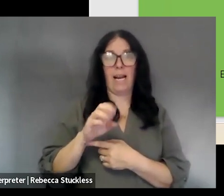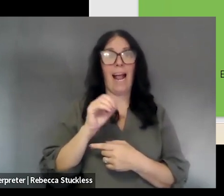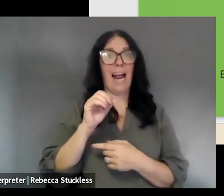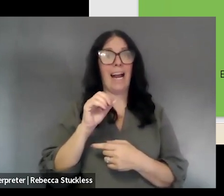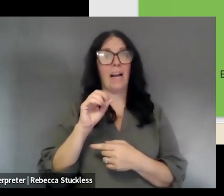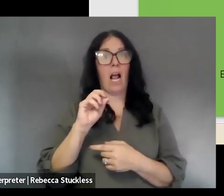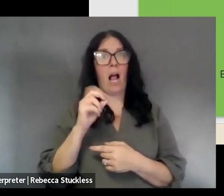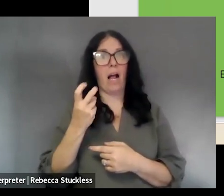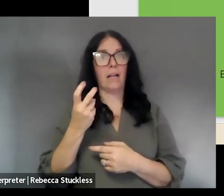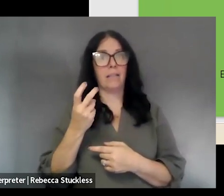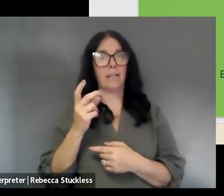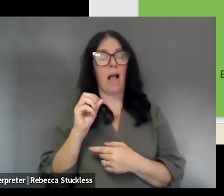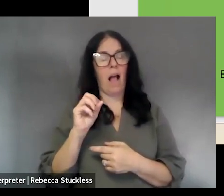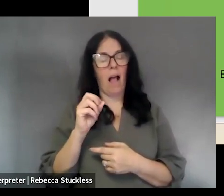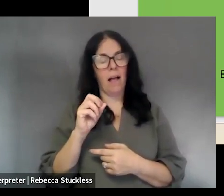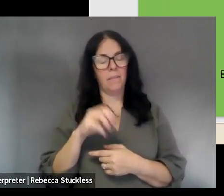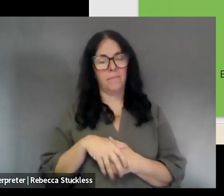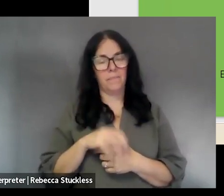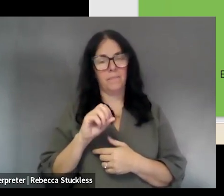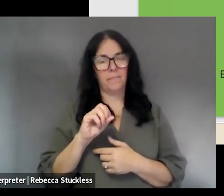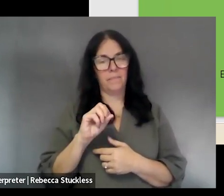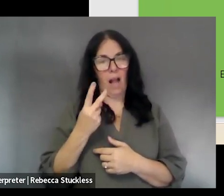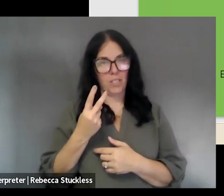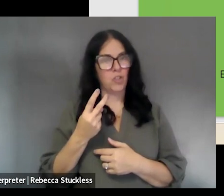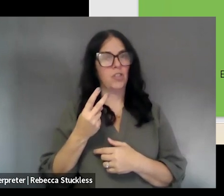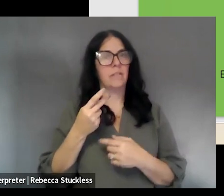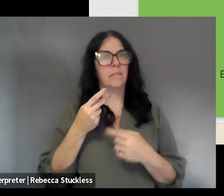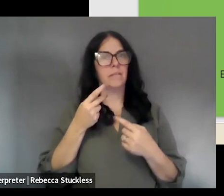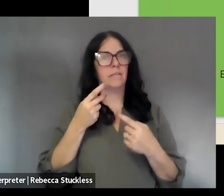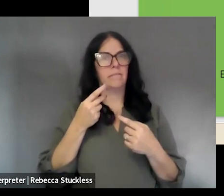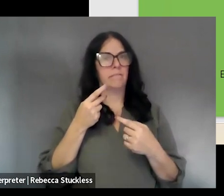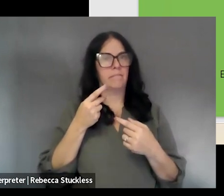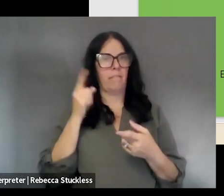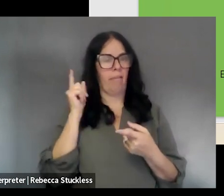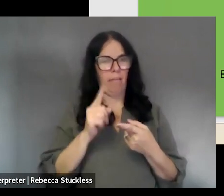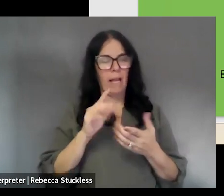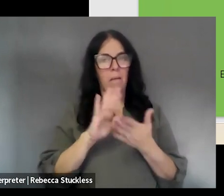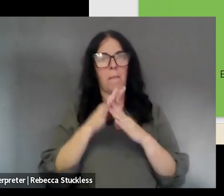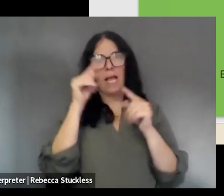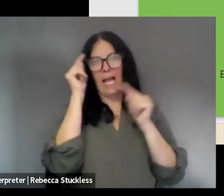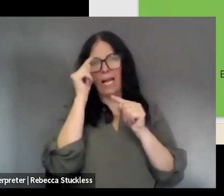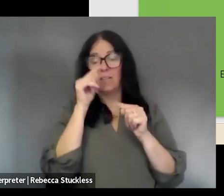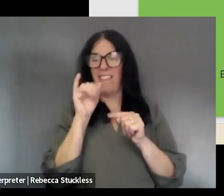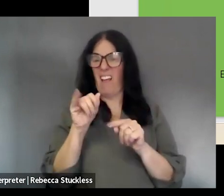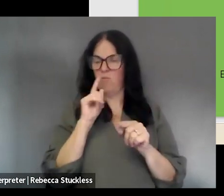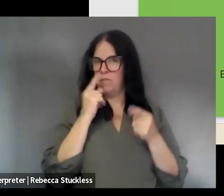and that headache so that's kind of very common with migraines, as well, and they